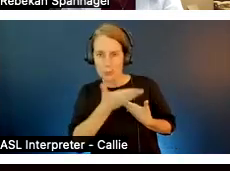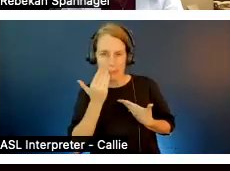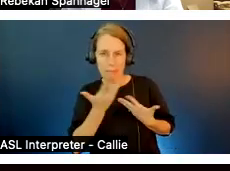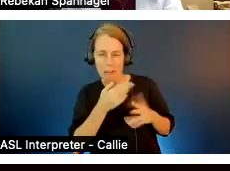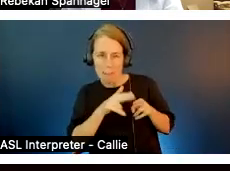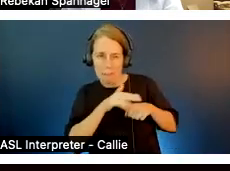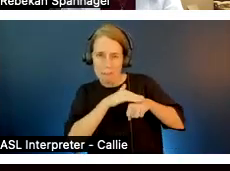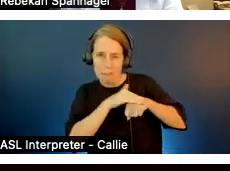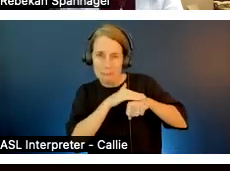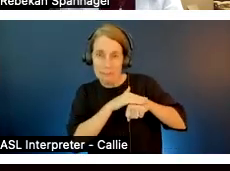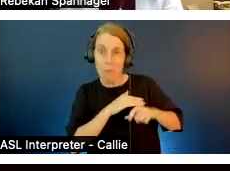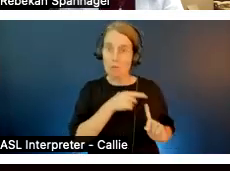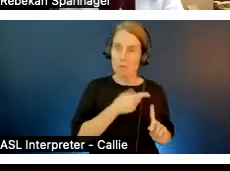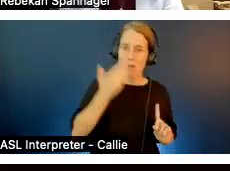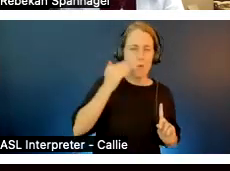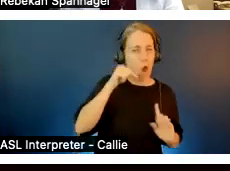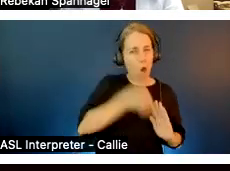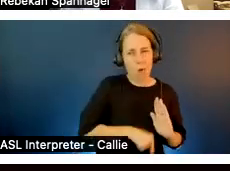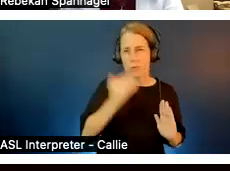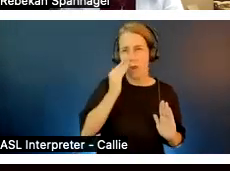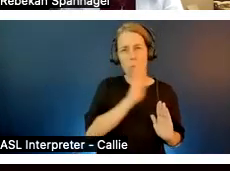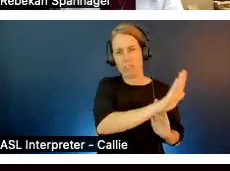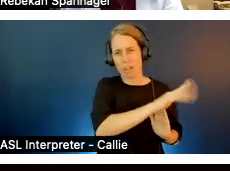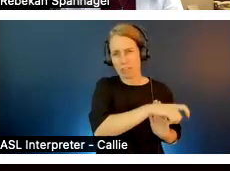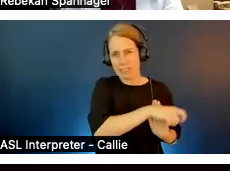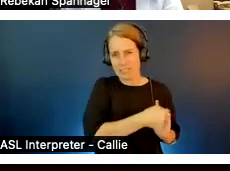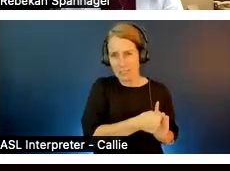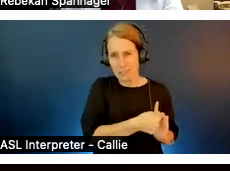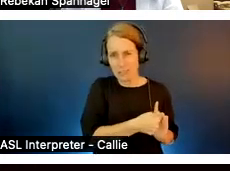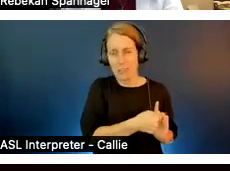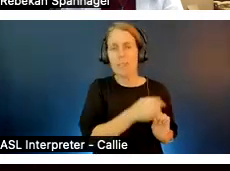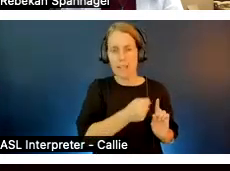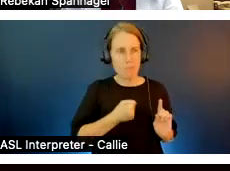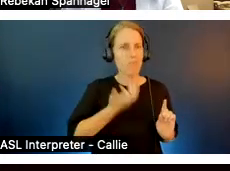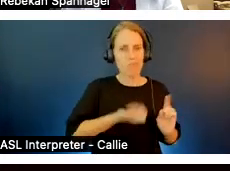of what you need or what the person needs however if you do want to have an attorney you can take